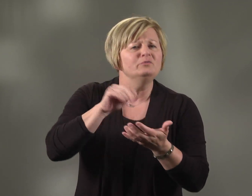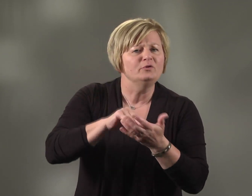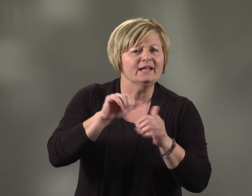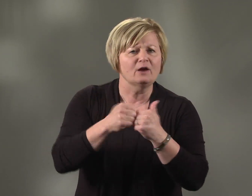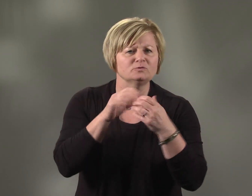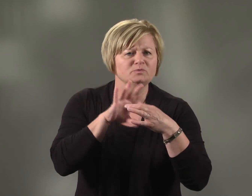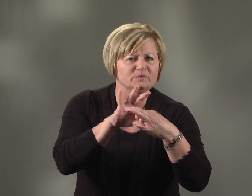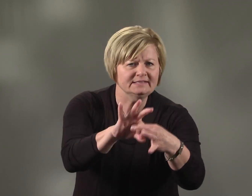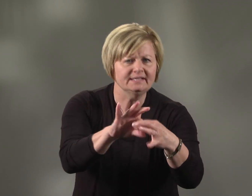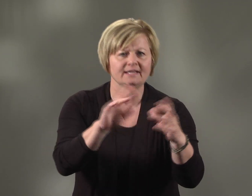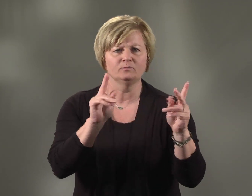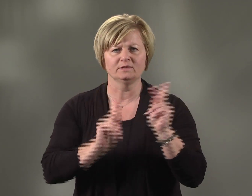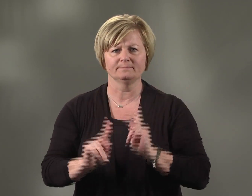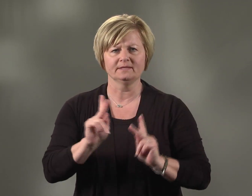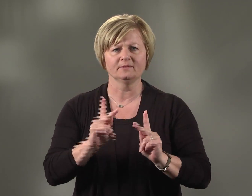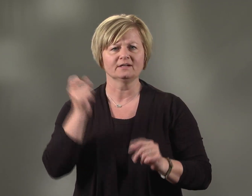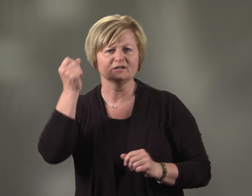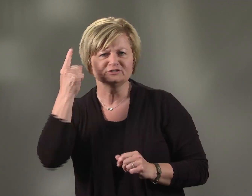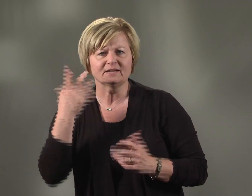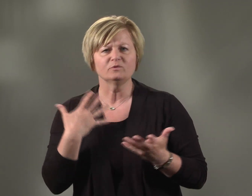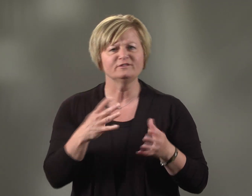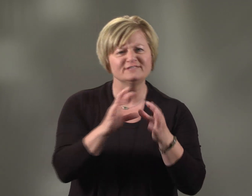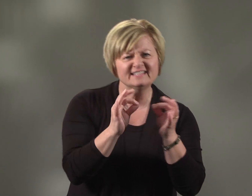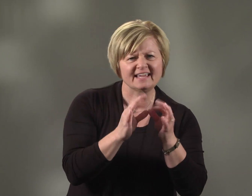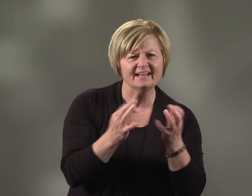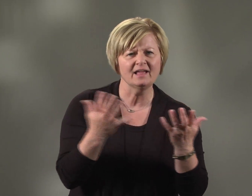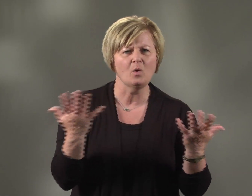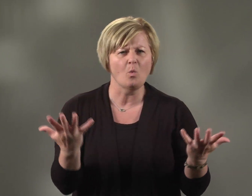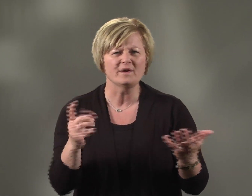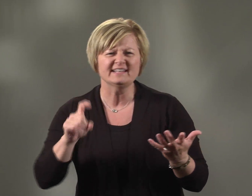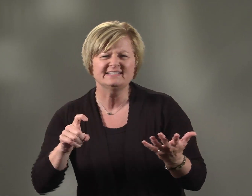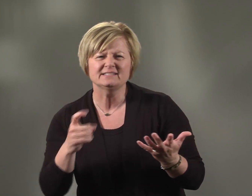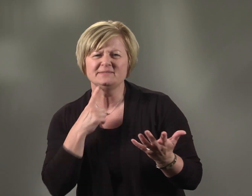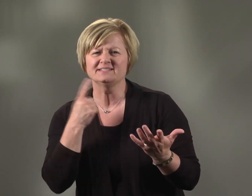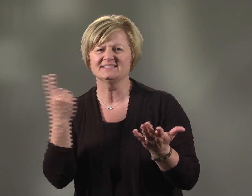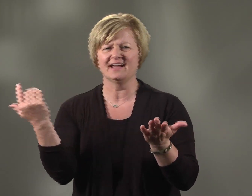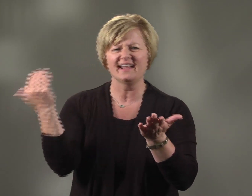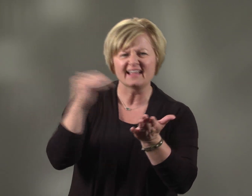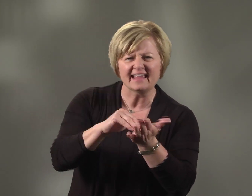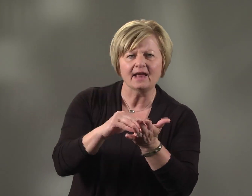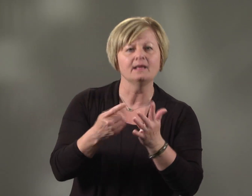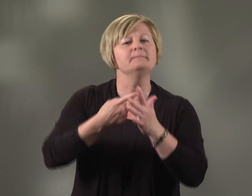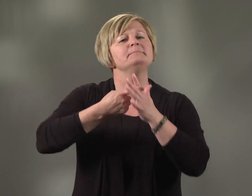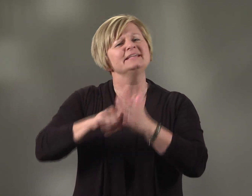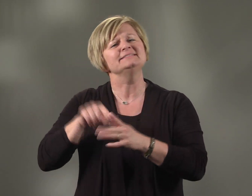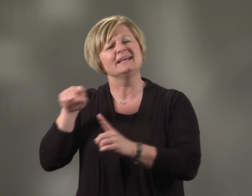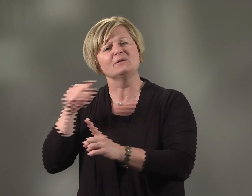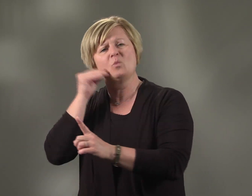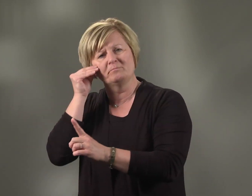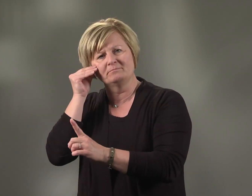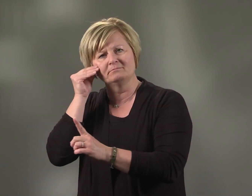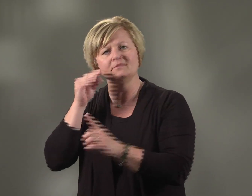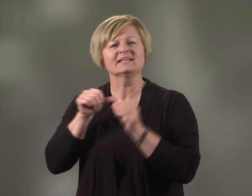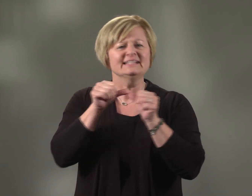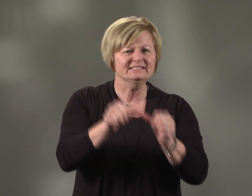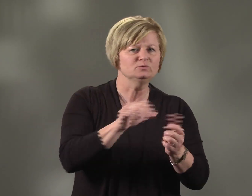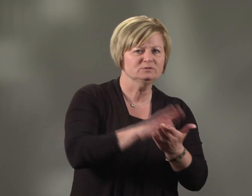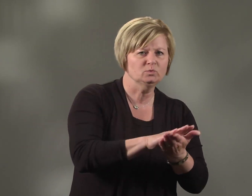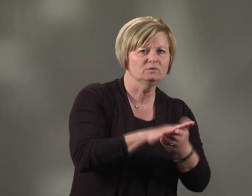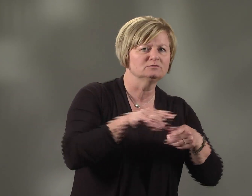Learning how to relate to people and understand what they're saying and what needs to be said again begins in the home and continues in school